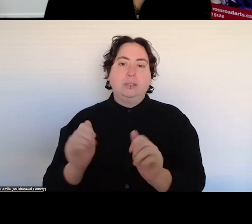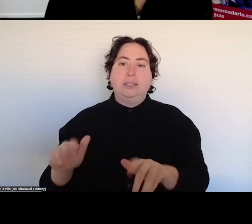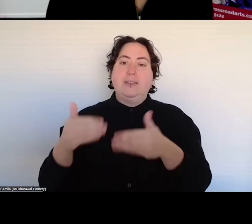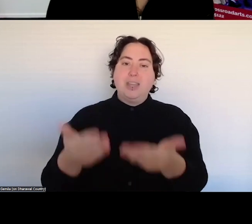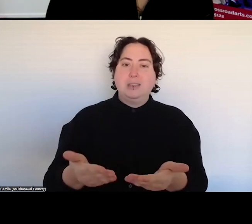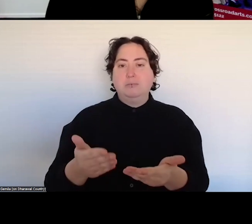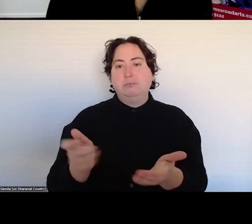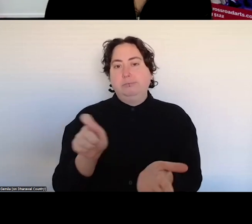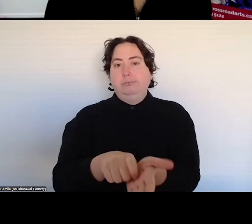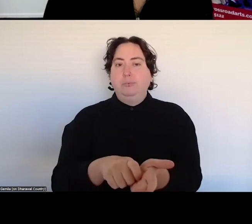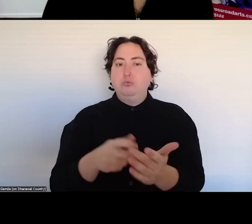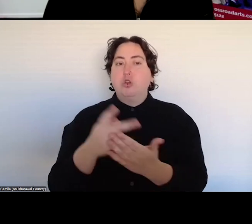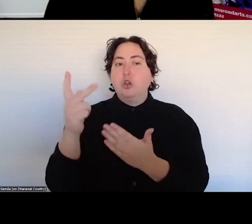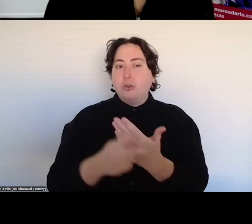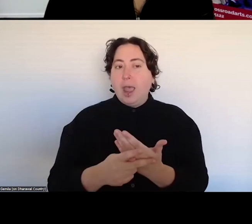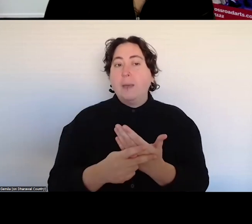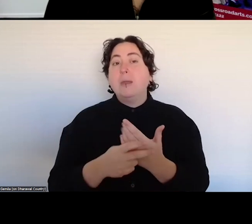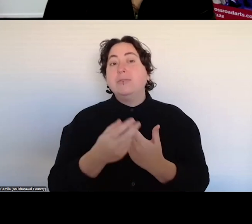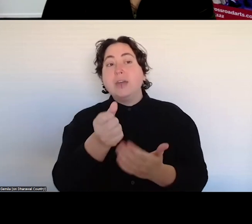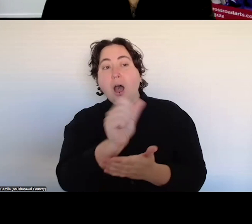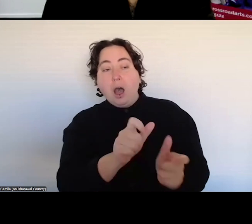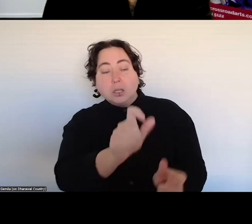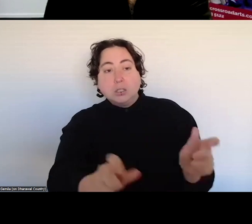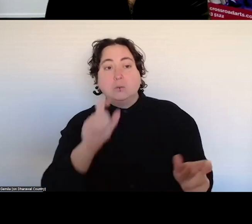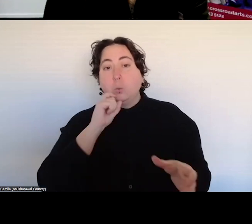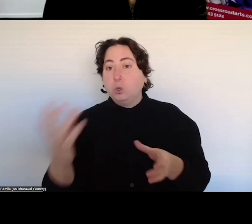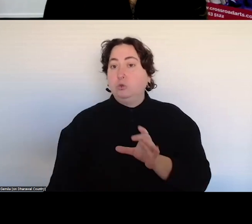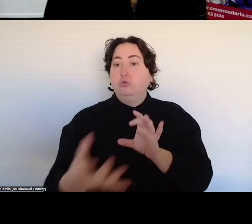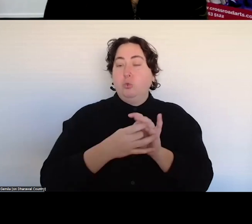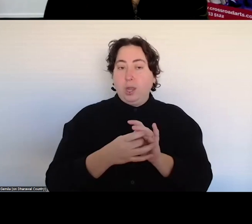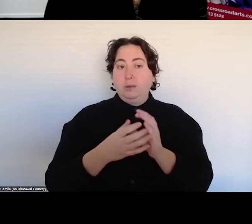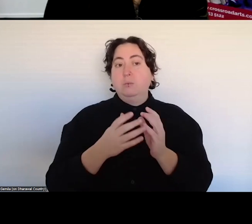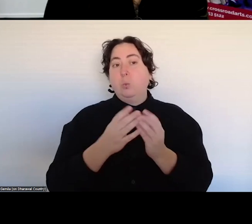join in a meeting quite regularly with our sponsorship and development officer